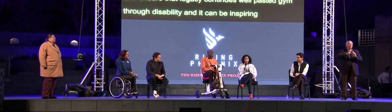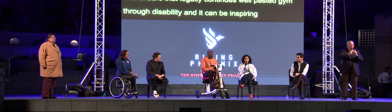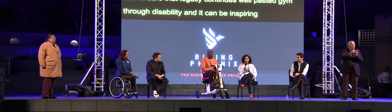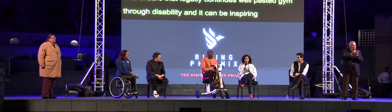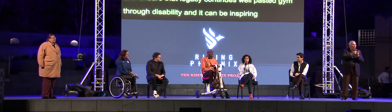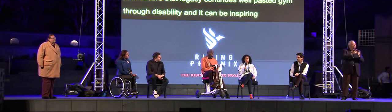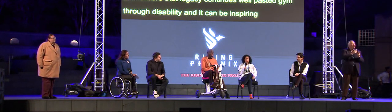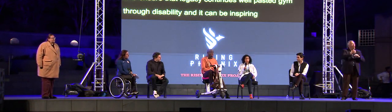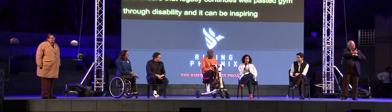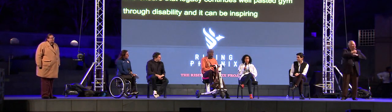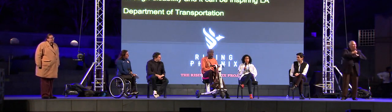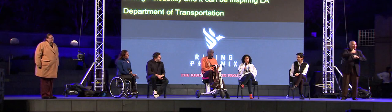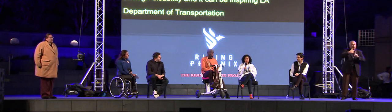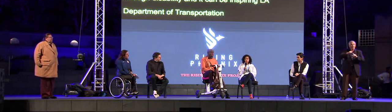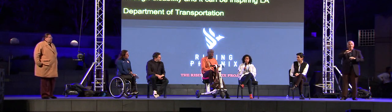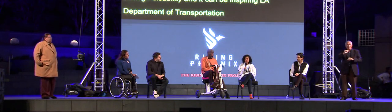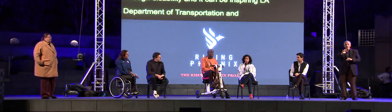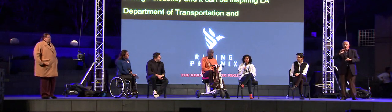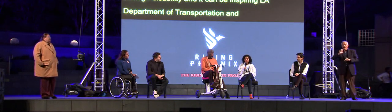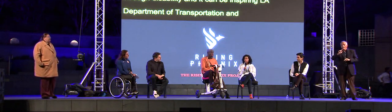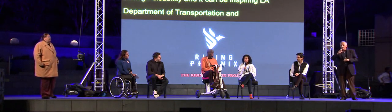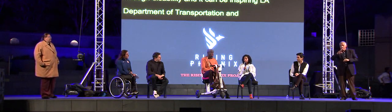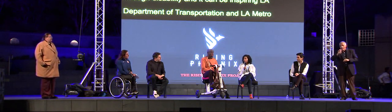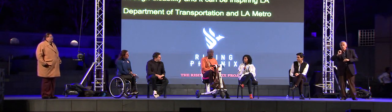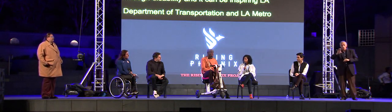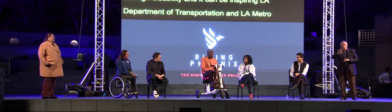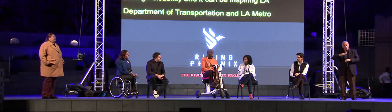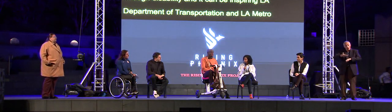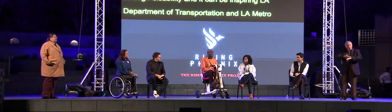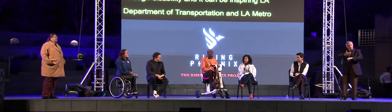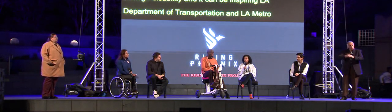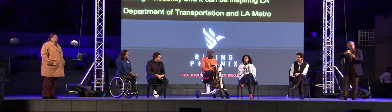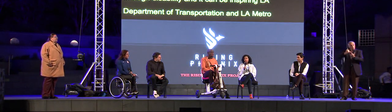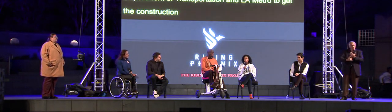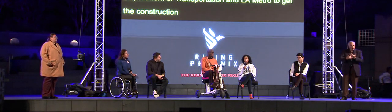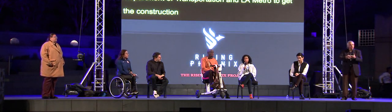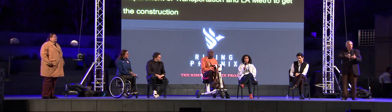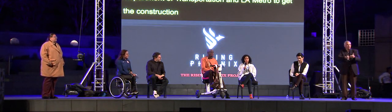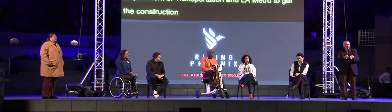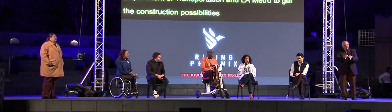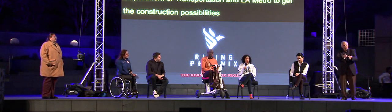and others to get their construction projects done well ahead of time, to make sure